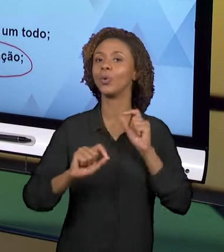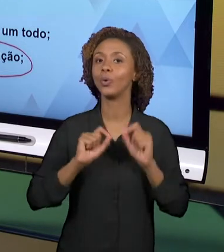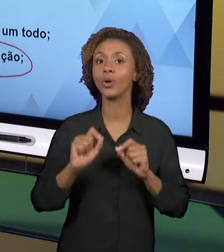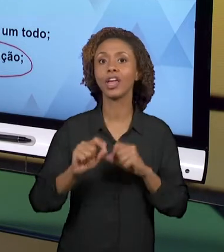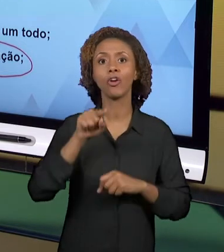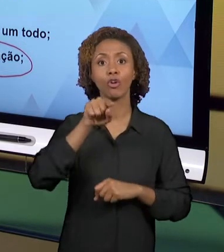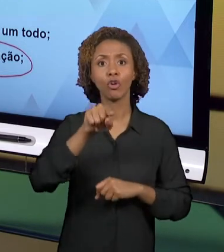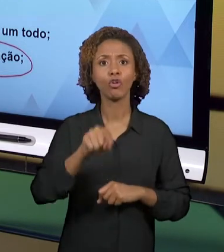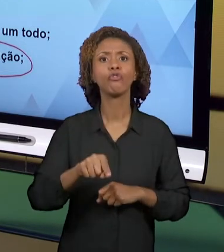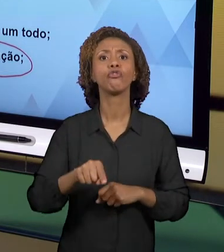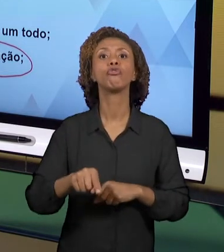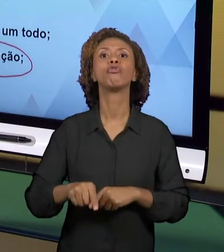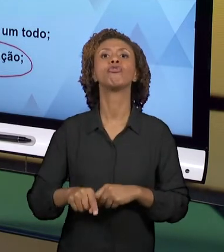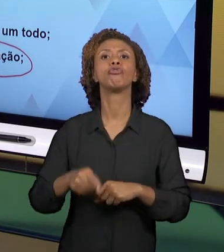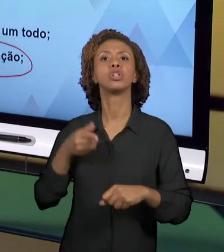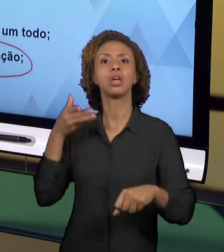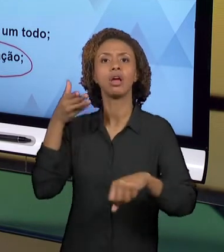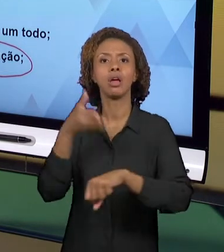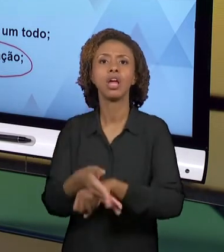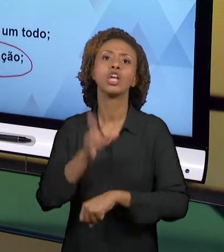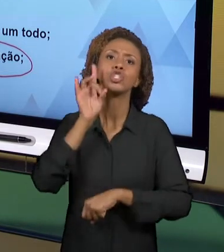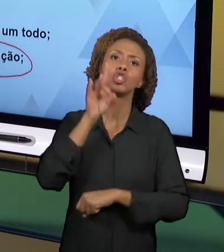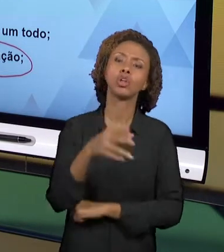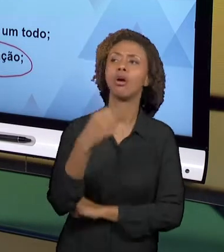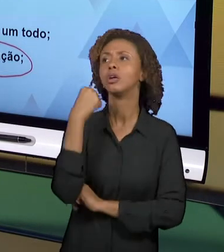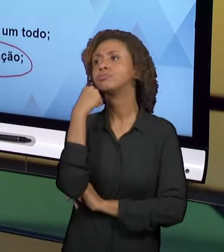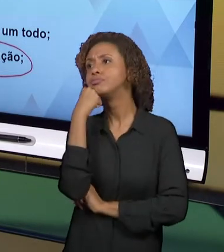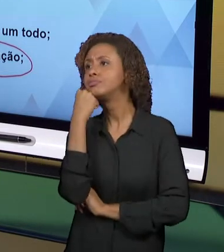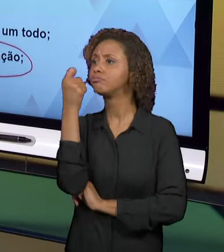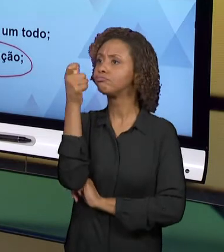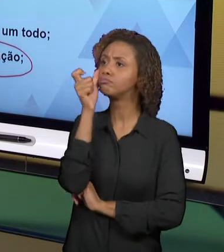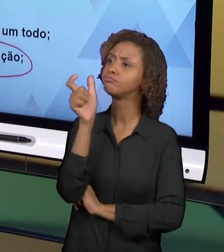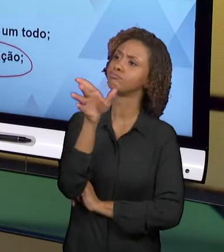PASSIVA, NÃO APENAS QUIETA, CALADA DENTRO DE UM